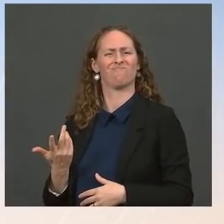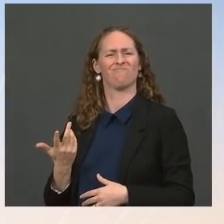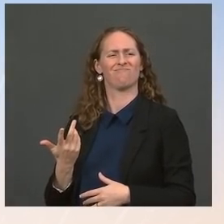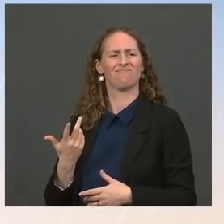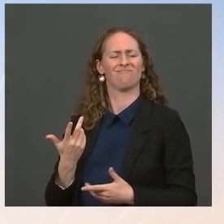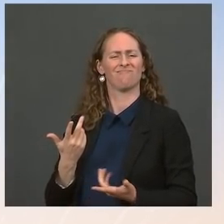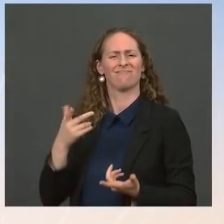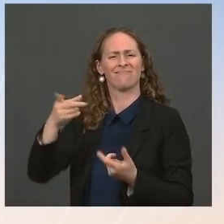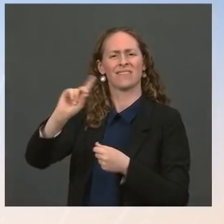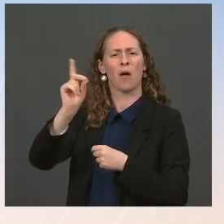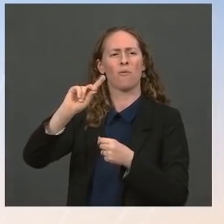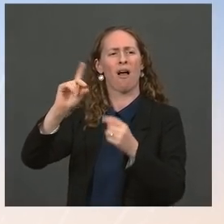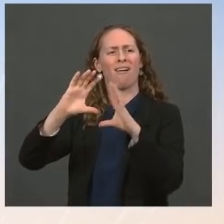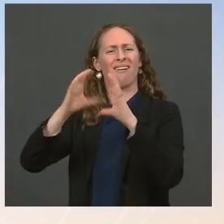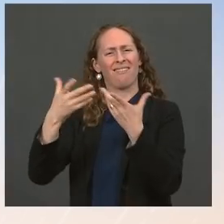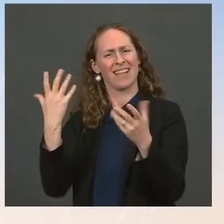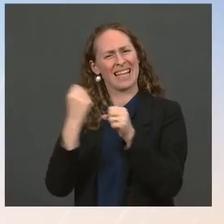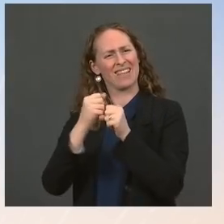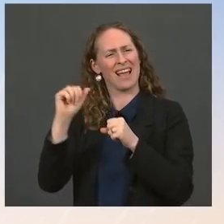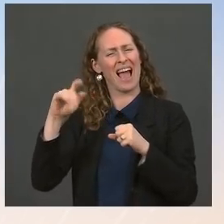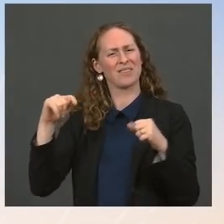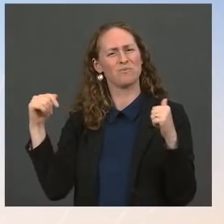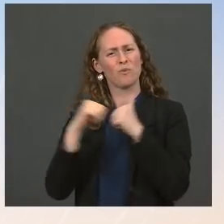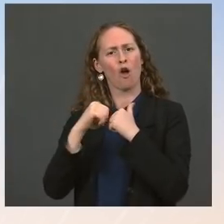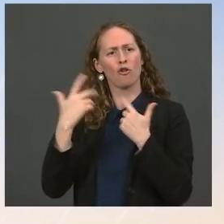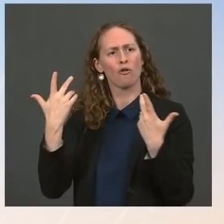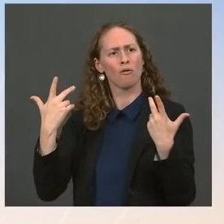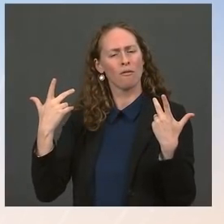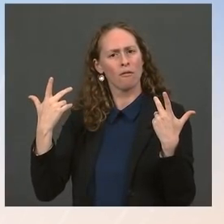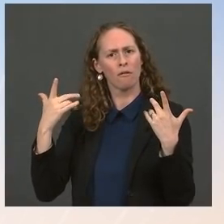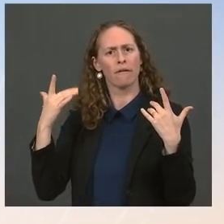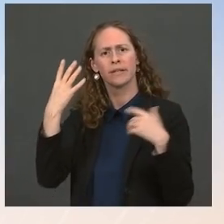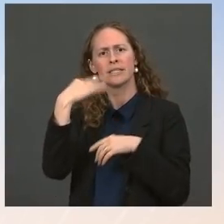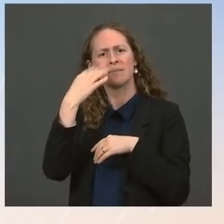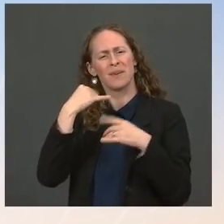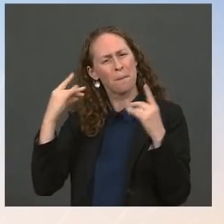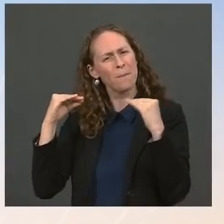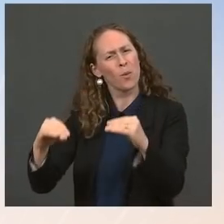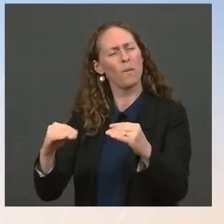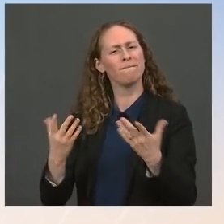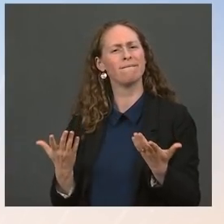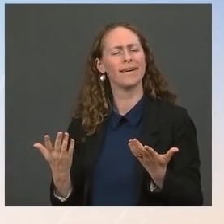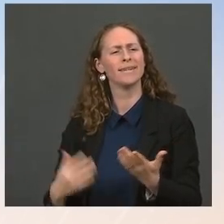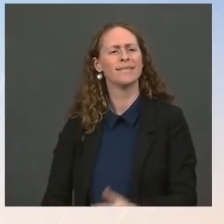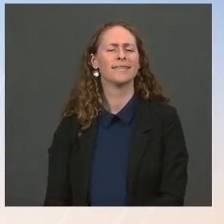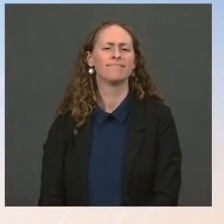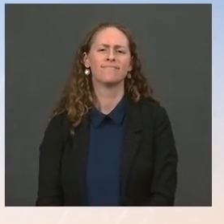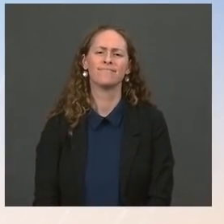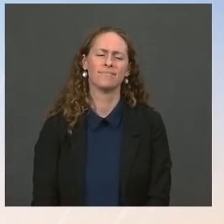What does President Biden believe he can do to make talks move faster and show verifiable progress for Democrats